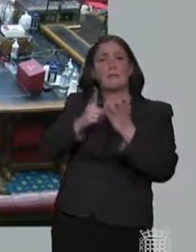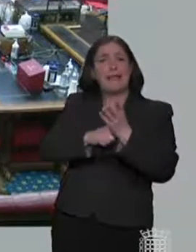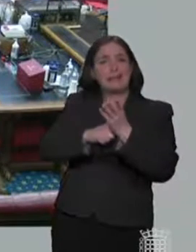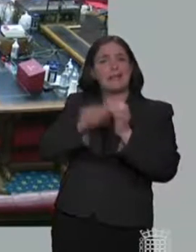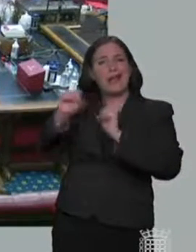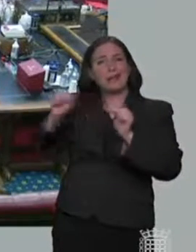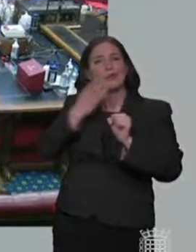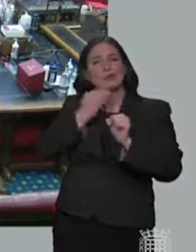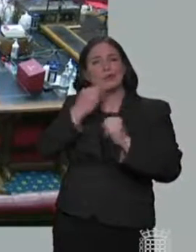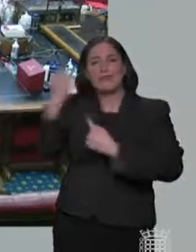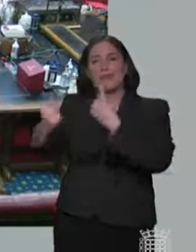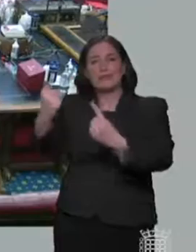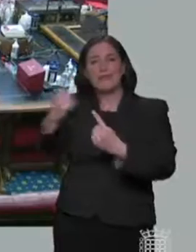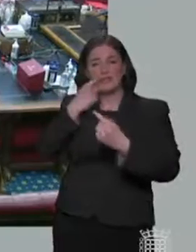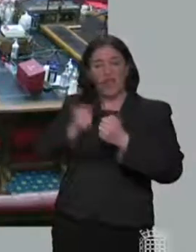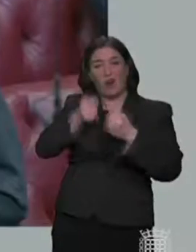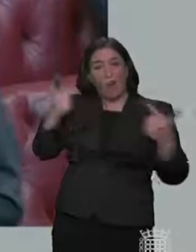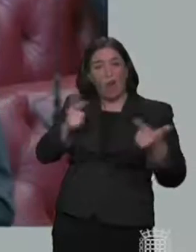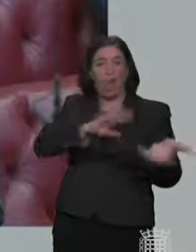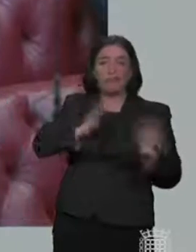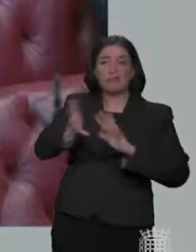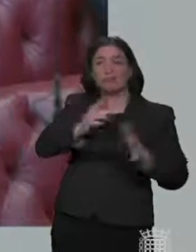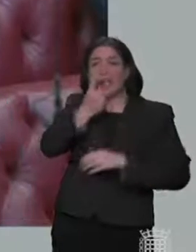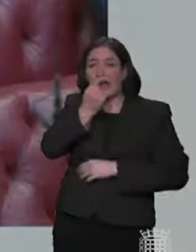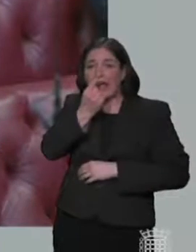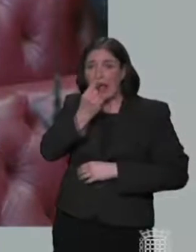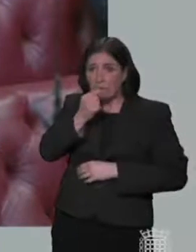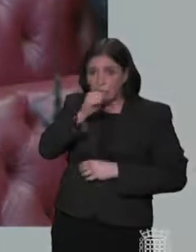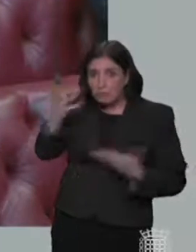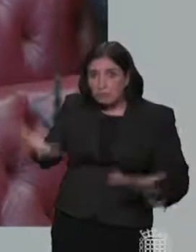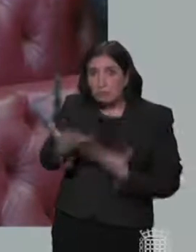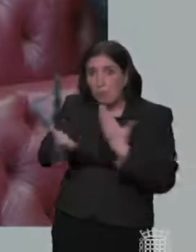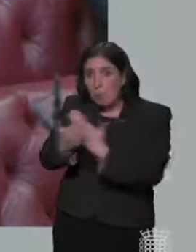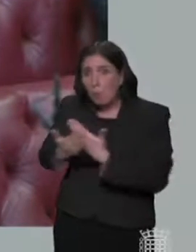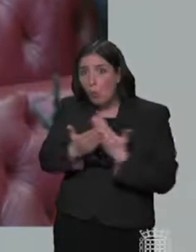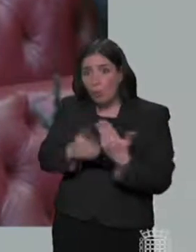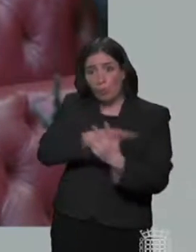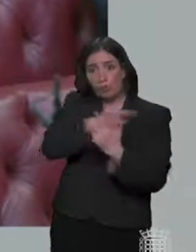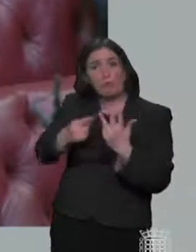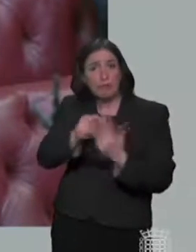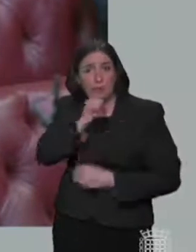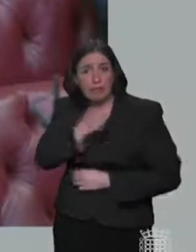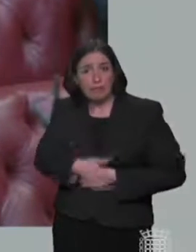purposes but also for family and relationships and although not directly related to only bsl